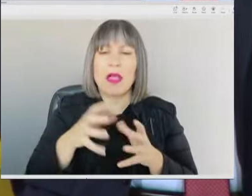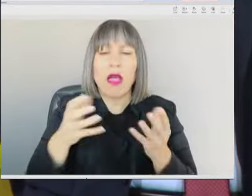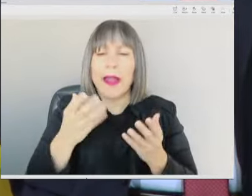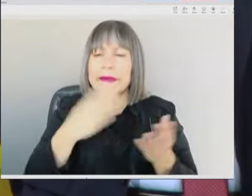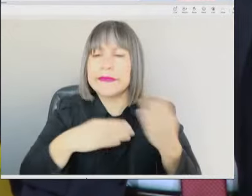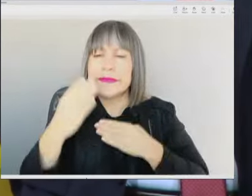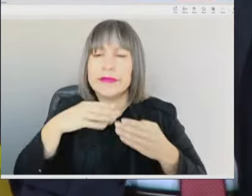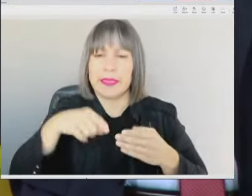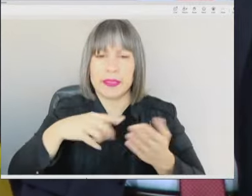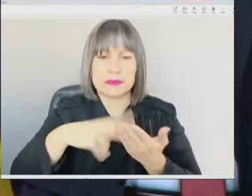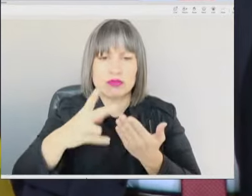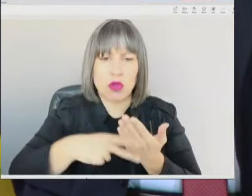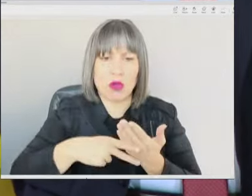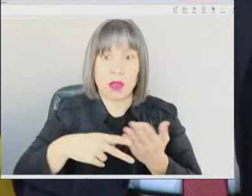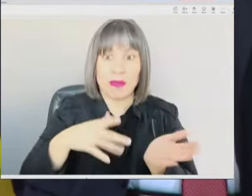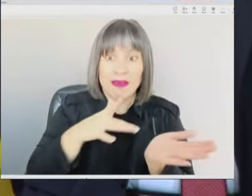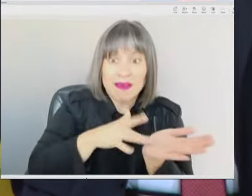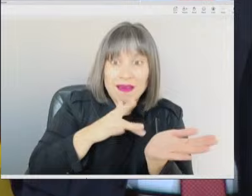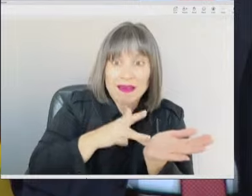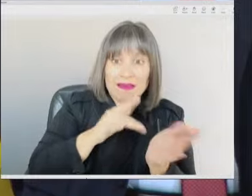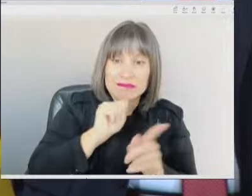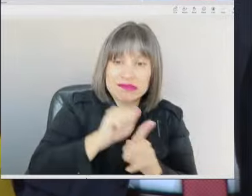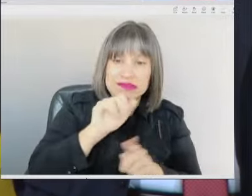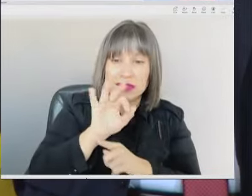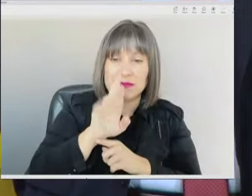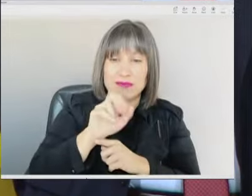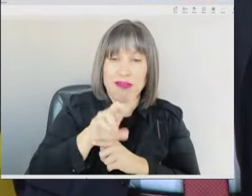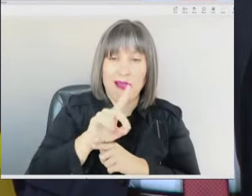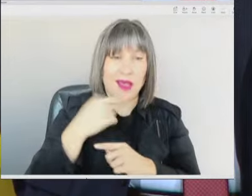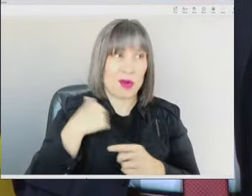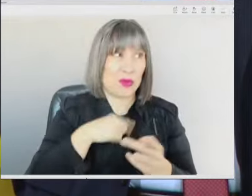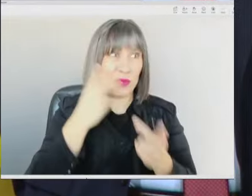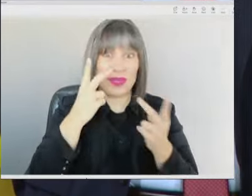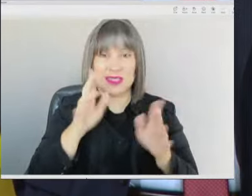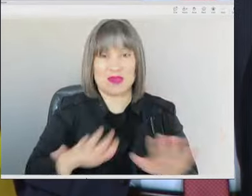And the fraud that we're witnessing around the country, and it's not just California. California